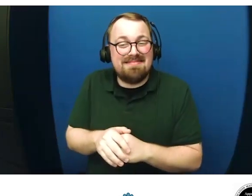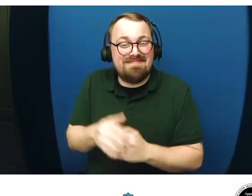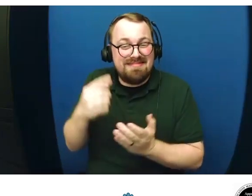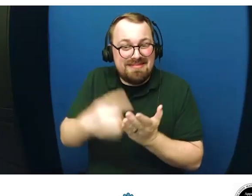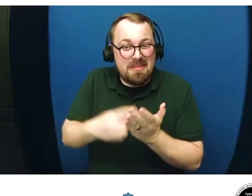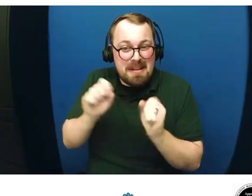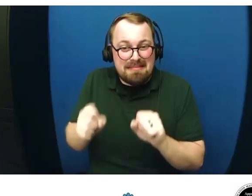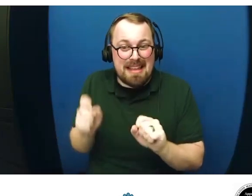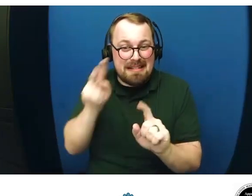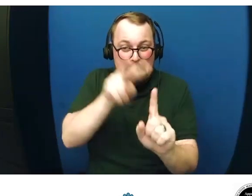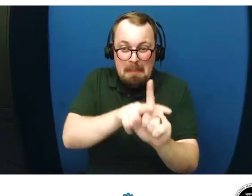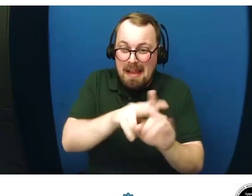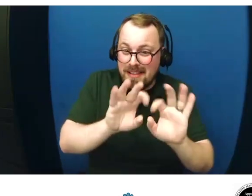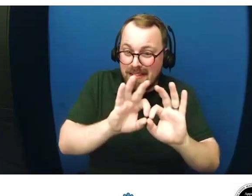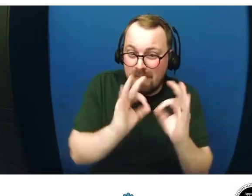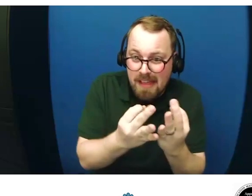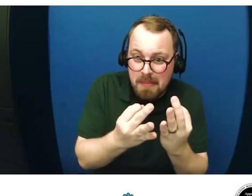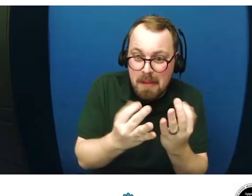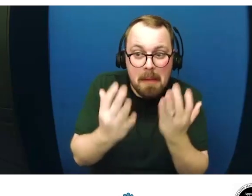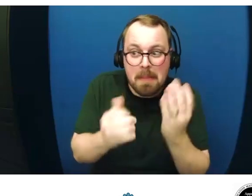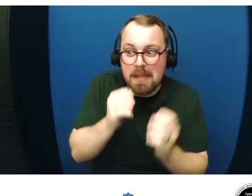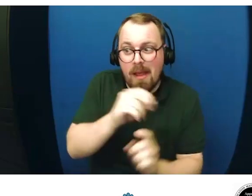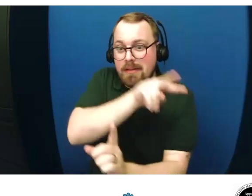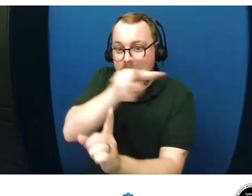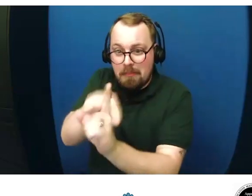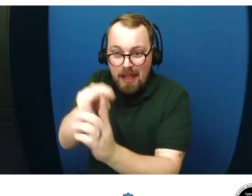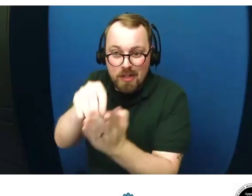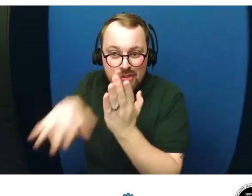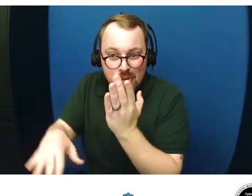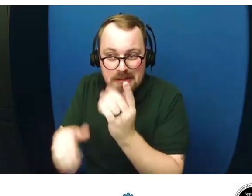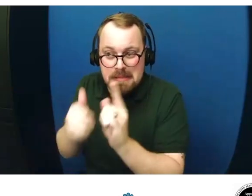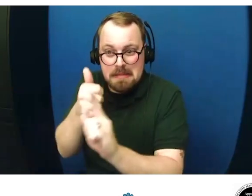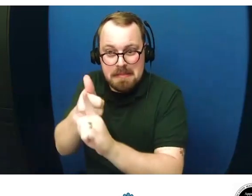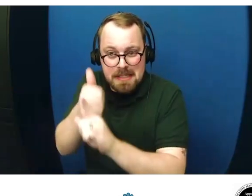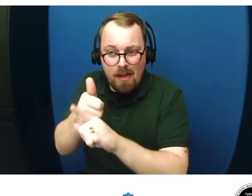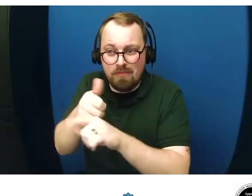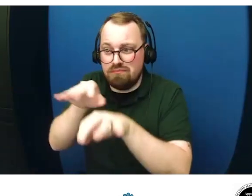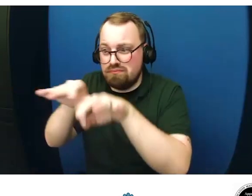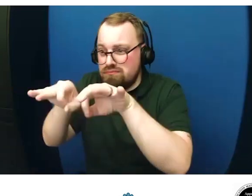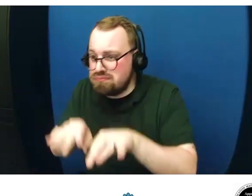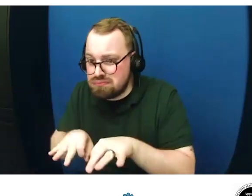If it's not applicable to your student or your student is not at a place to be able to explain